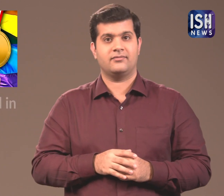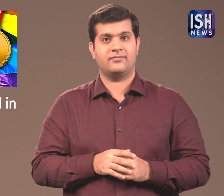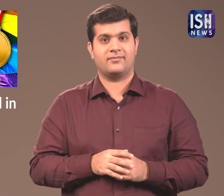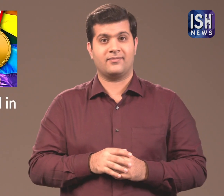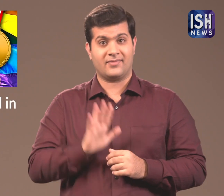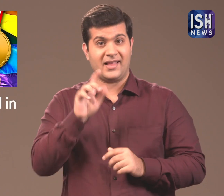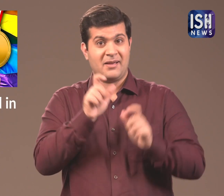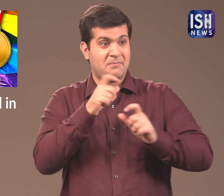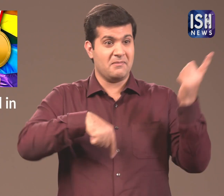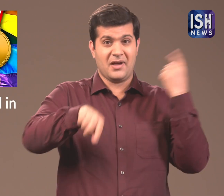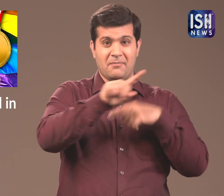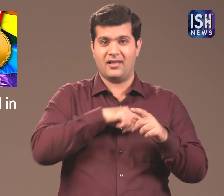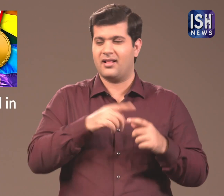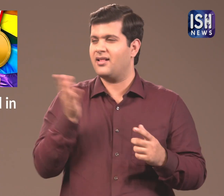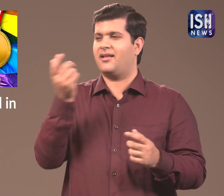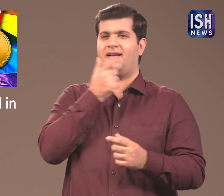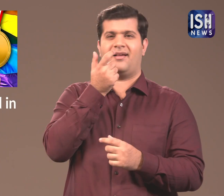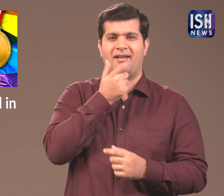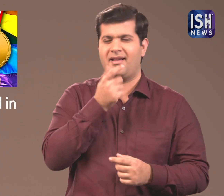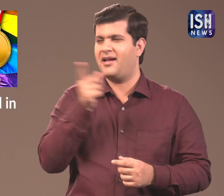Everyone started making fun of her.